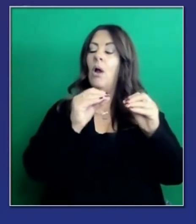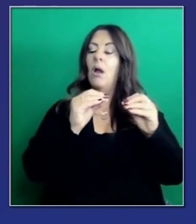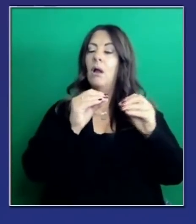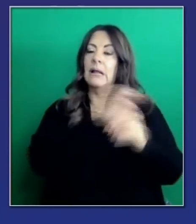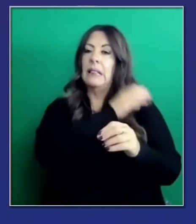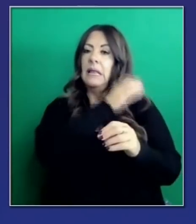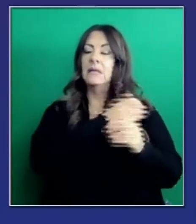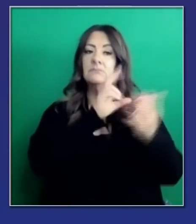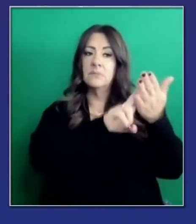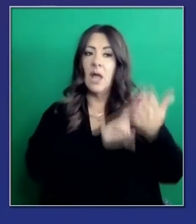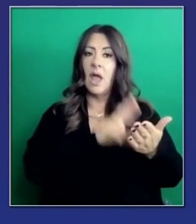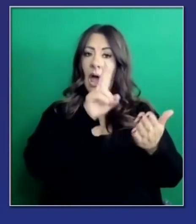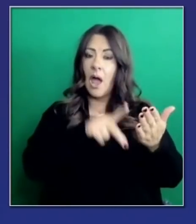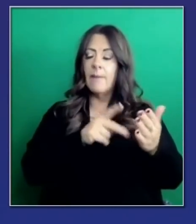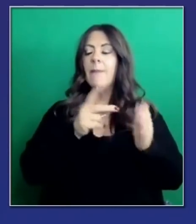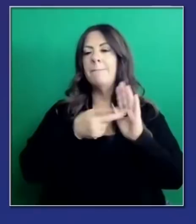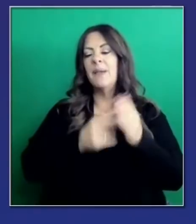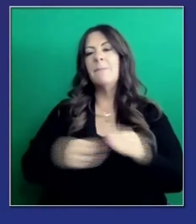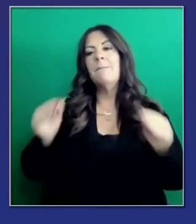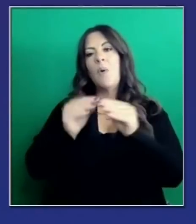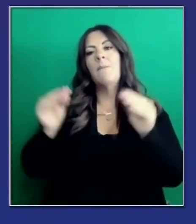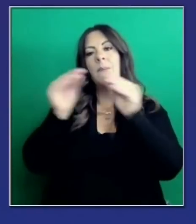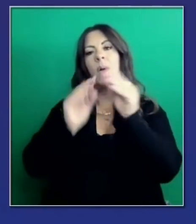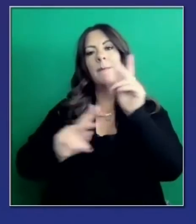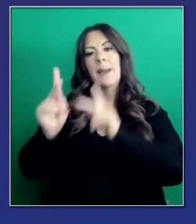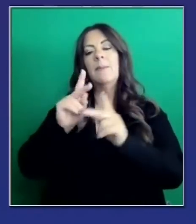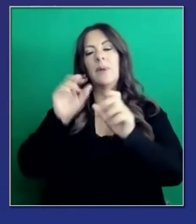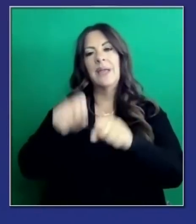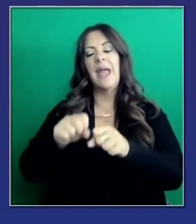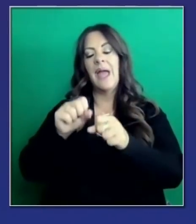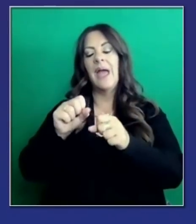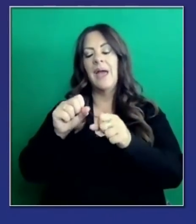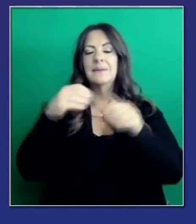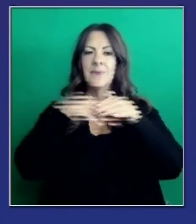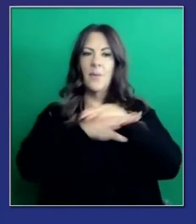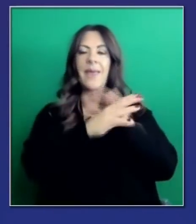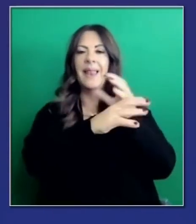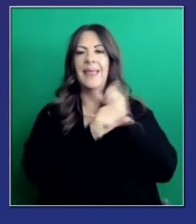MOVING RELATIVELY EFFICIENTLY. AS MORE AND MORE CLINICS SIGN